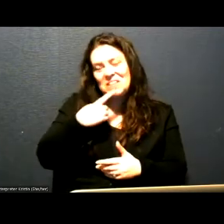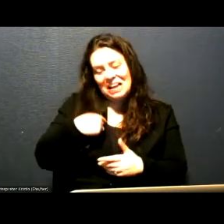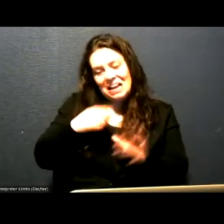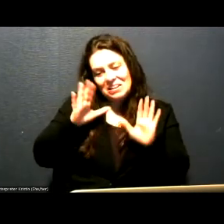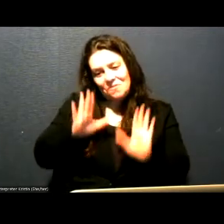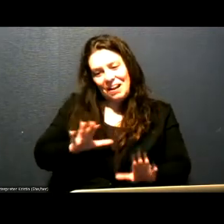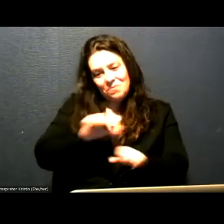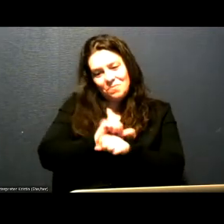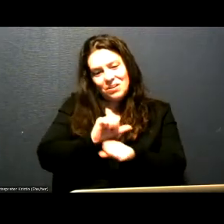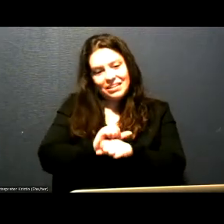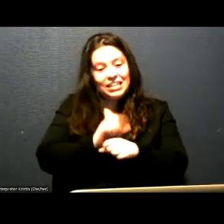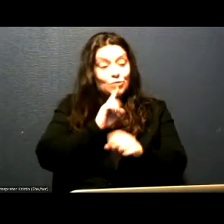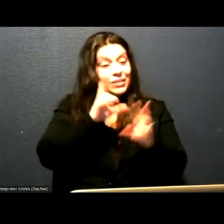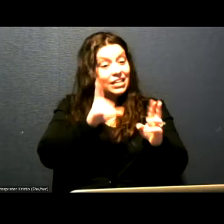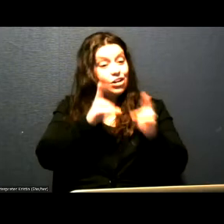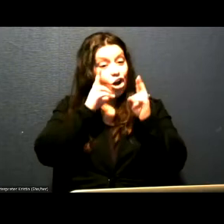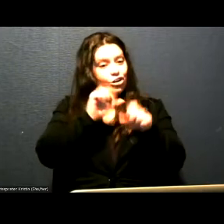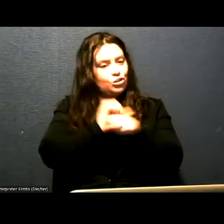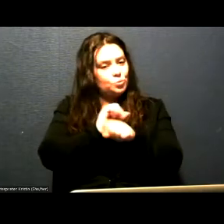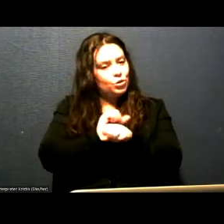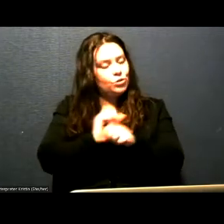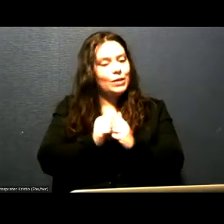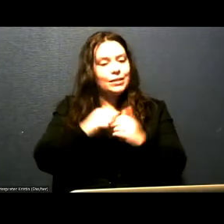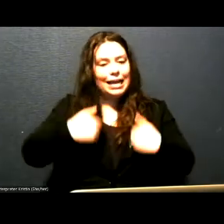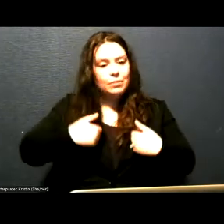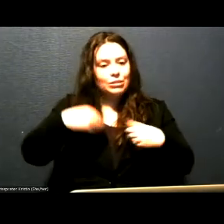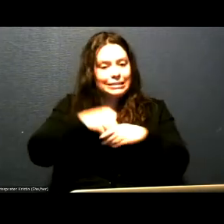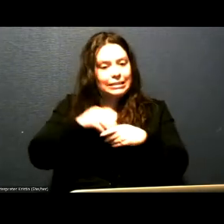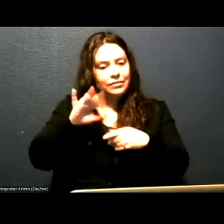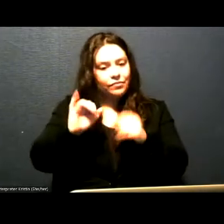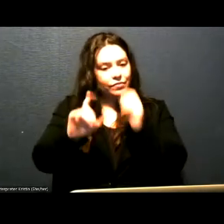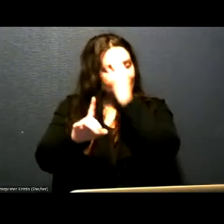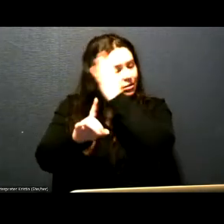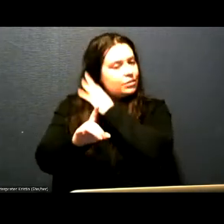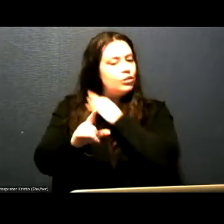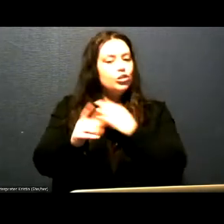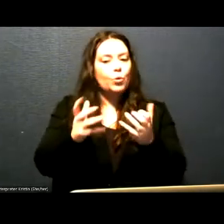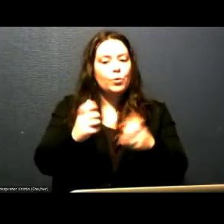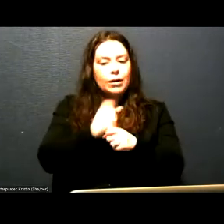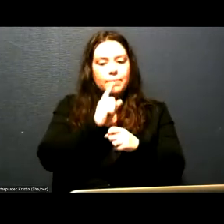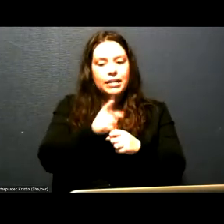with animals in the field and so we really want to make sure that the data we're collecting are used